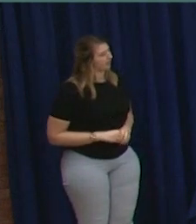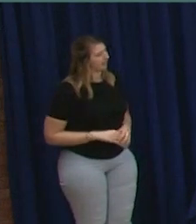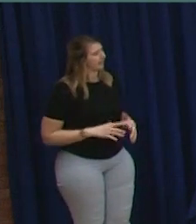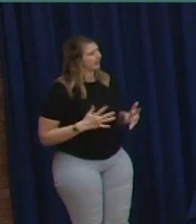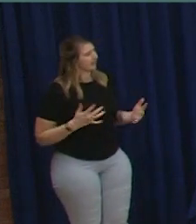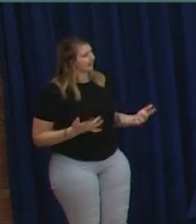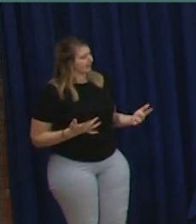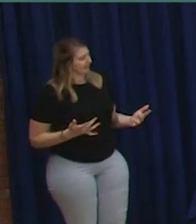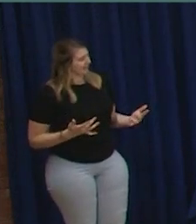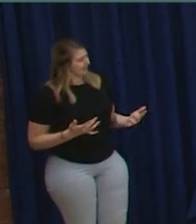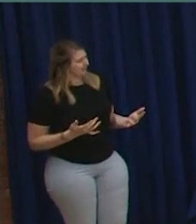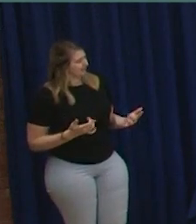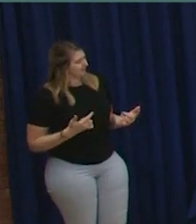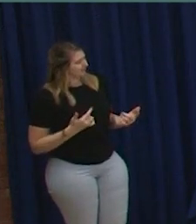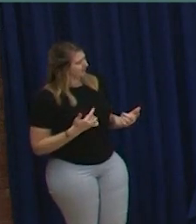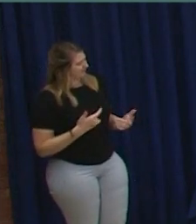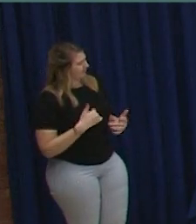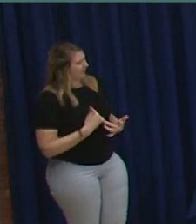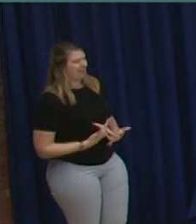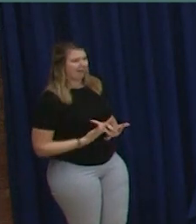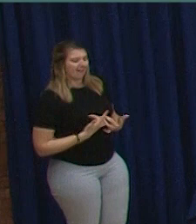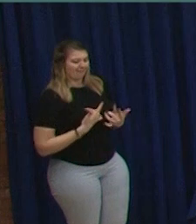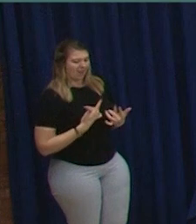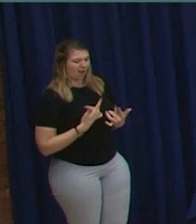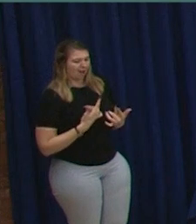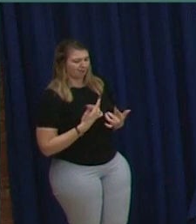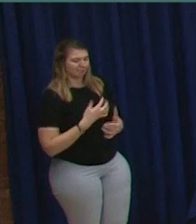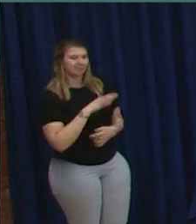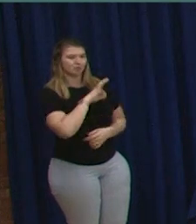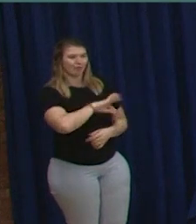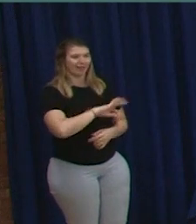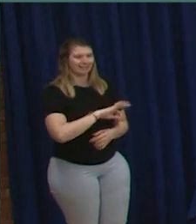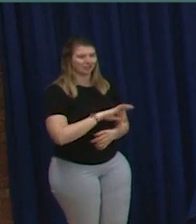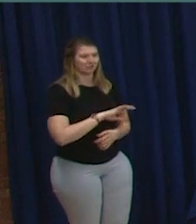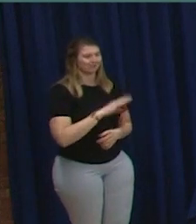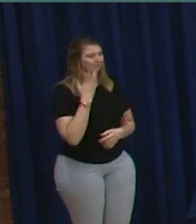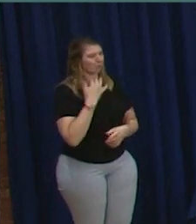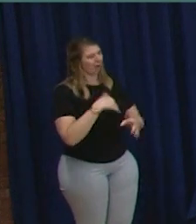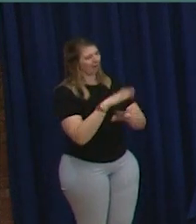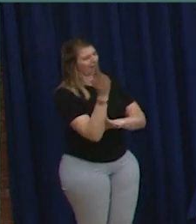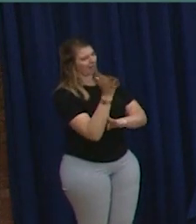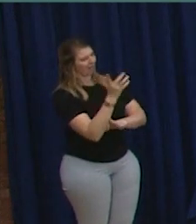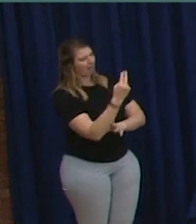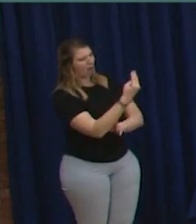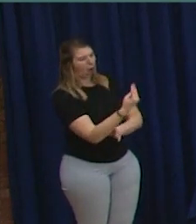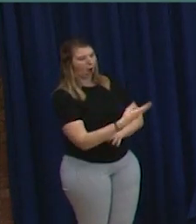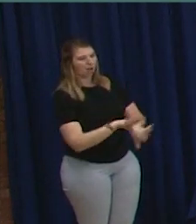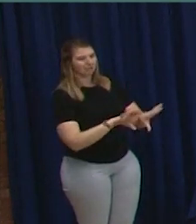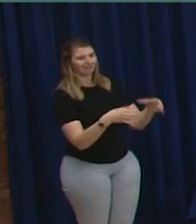of privileged that when I was teaching at an Arts faculty I had a year when I was running courses